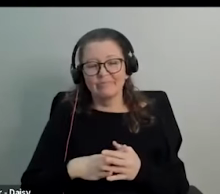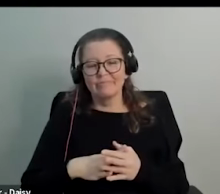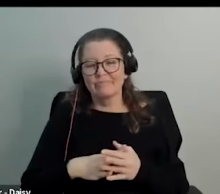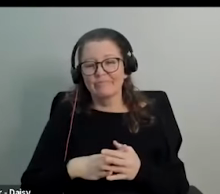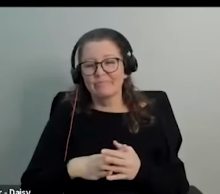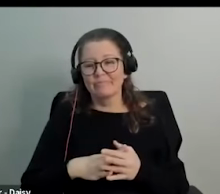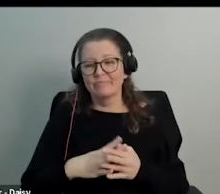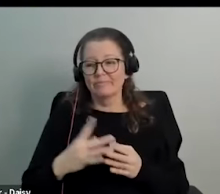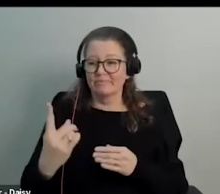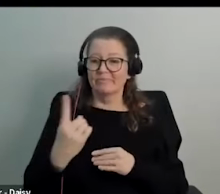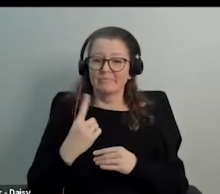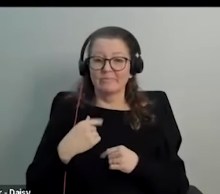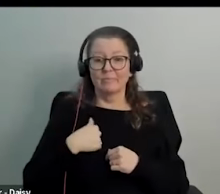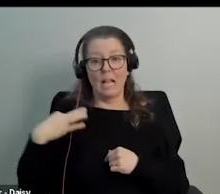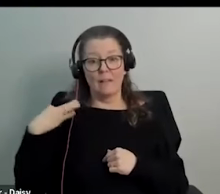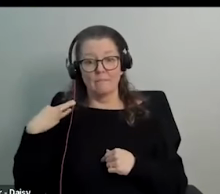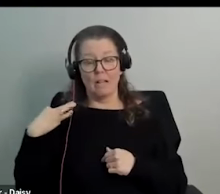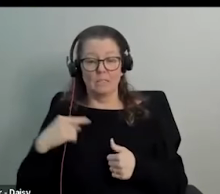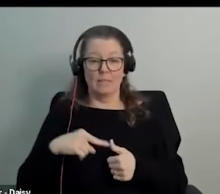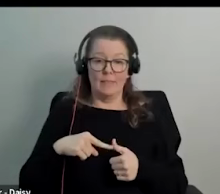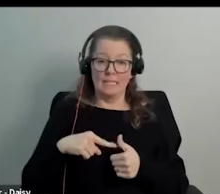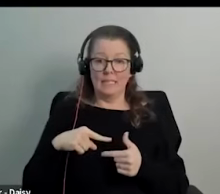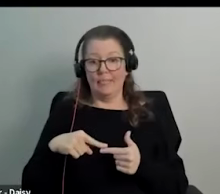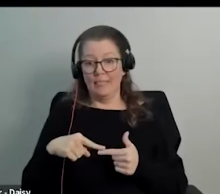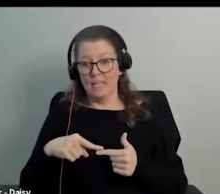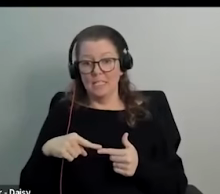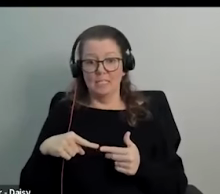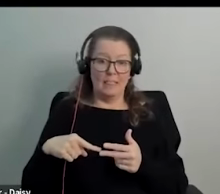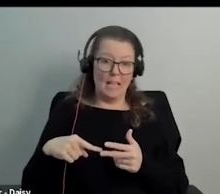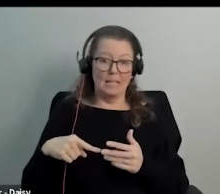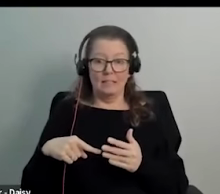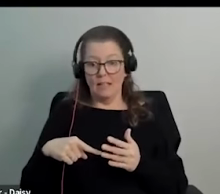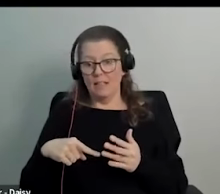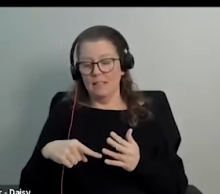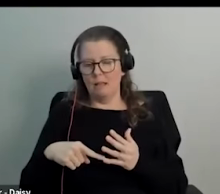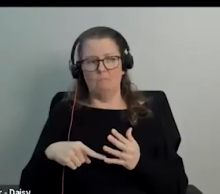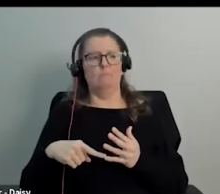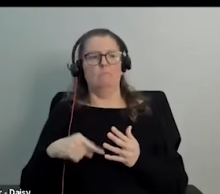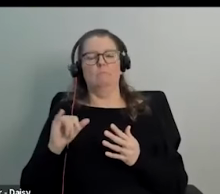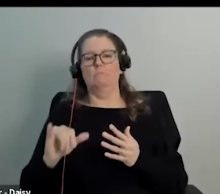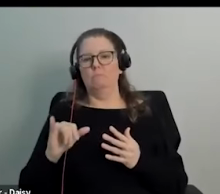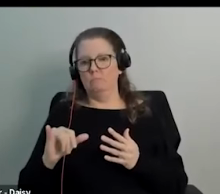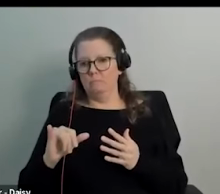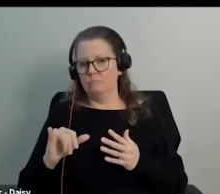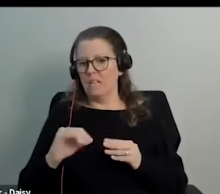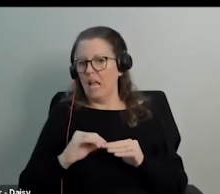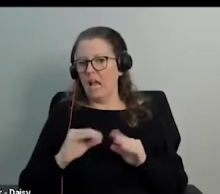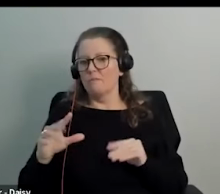"I have volunteered here, and I have been doing this work, and I've done that," it's like, "Okay, I know that you know some stuff."